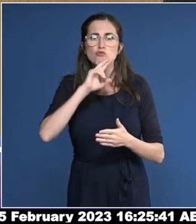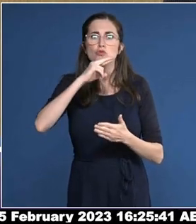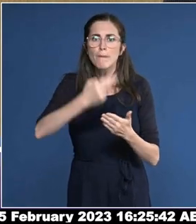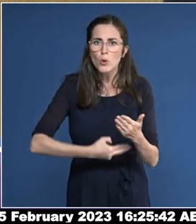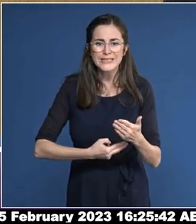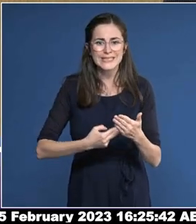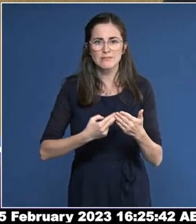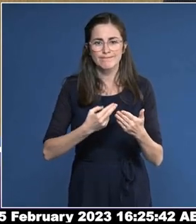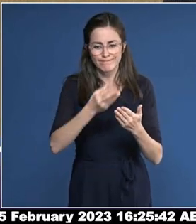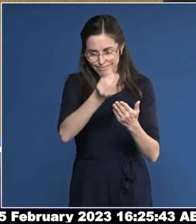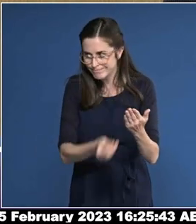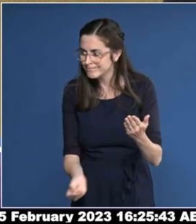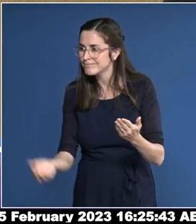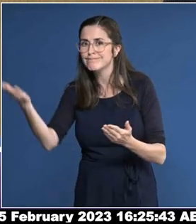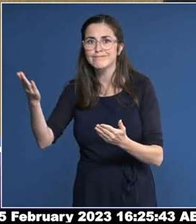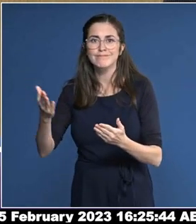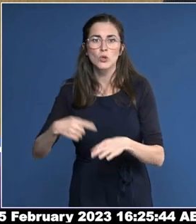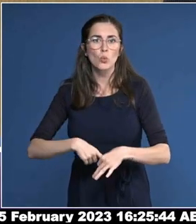Commission or to state-based regulatory structures.